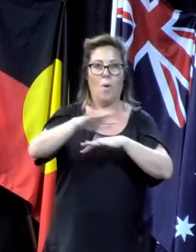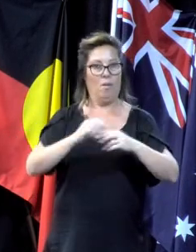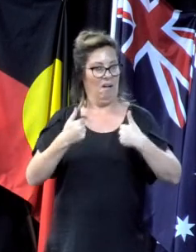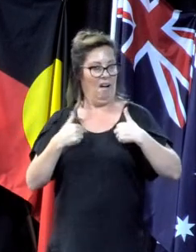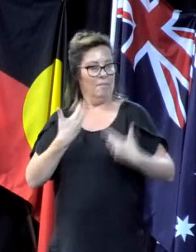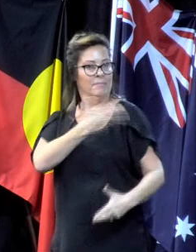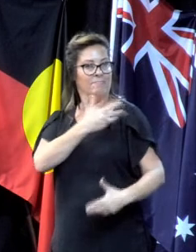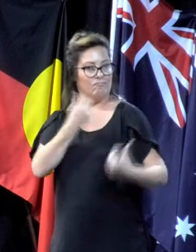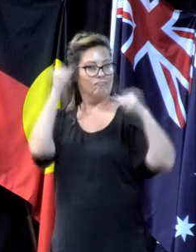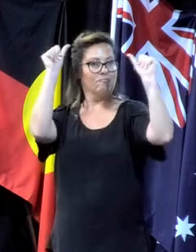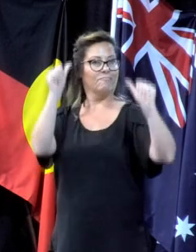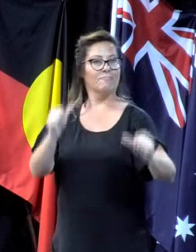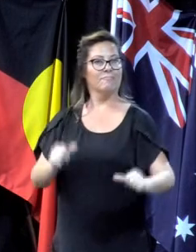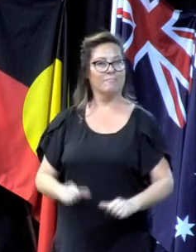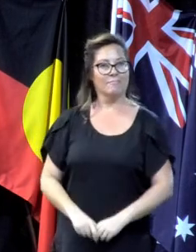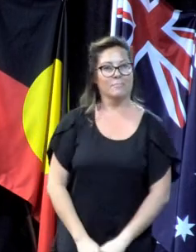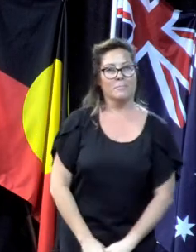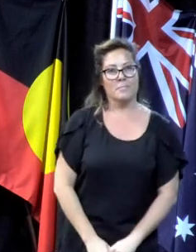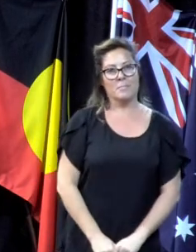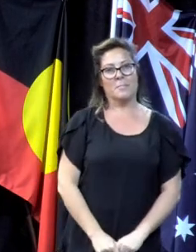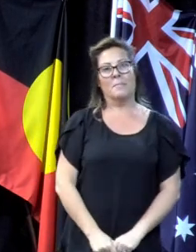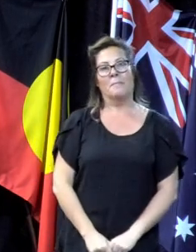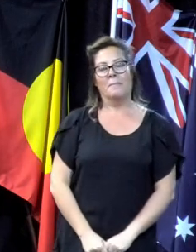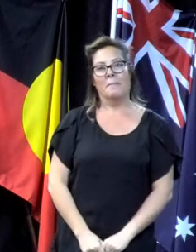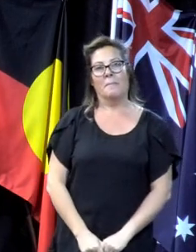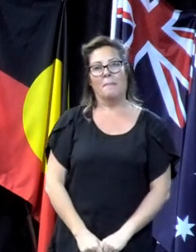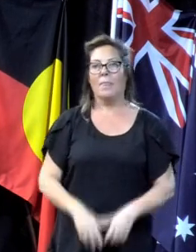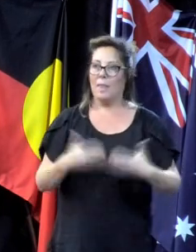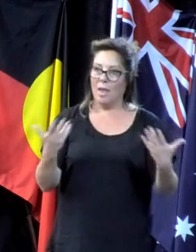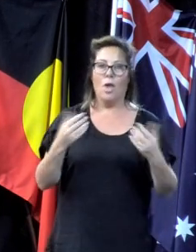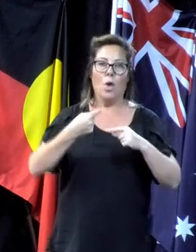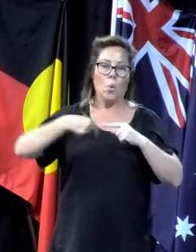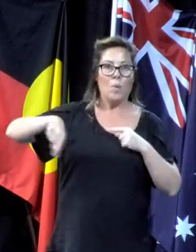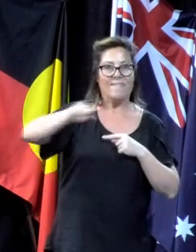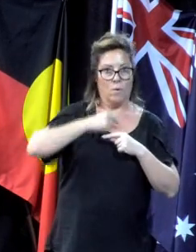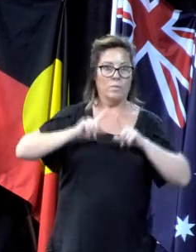So we’ve all started our improvement journey and – and the Queensland